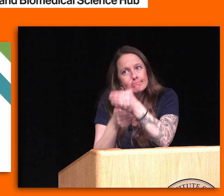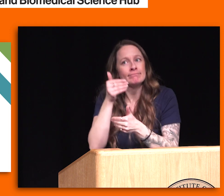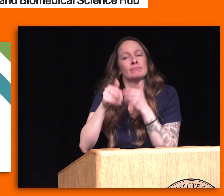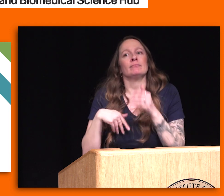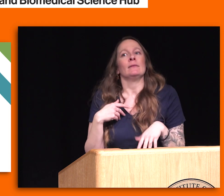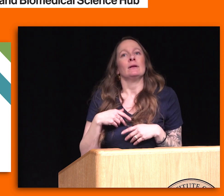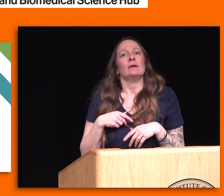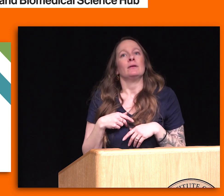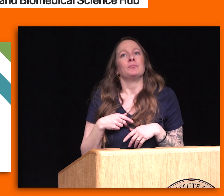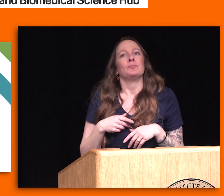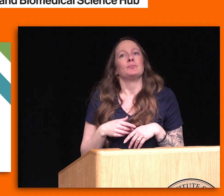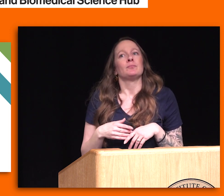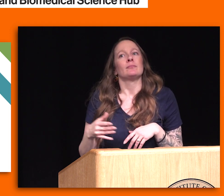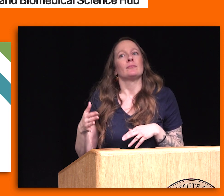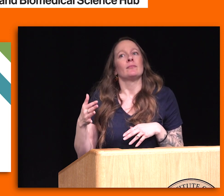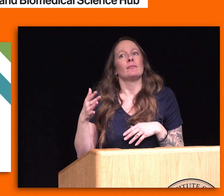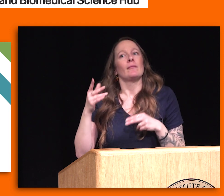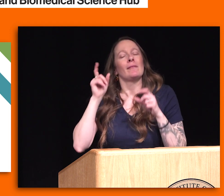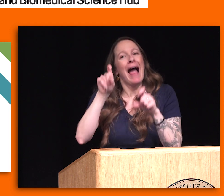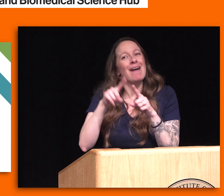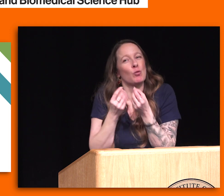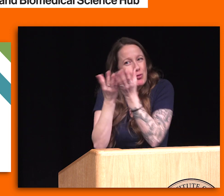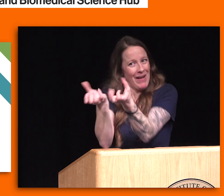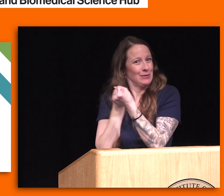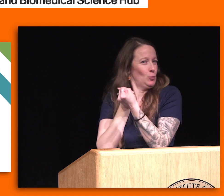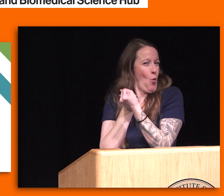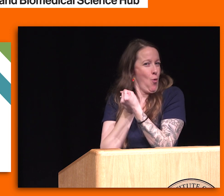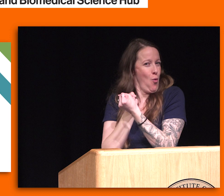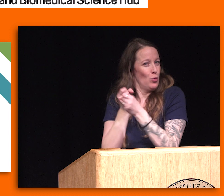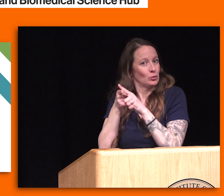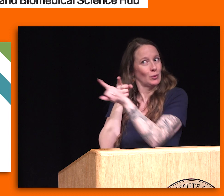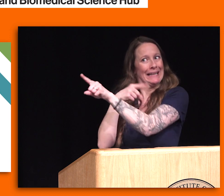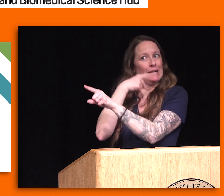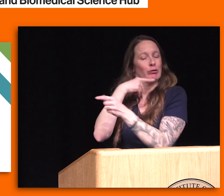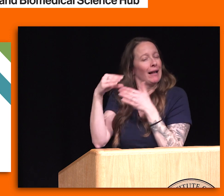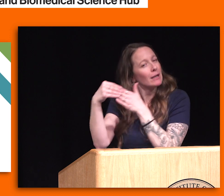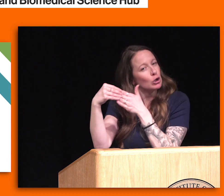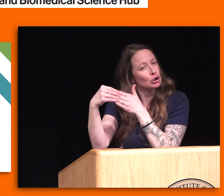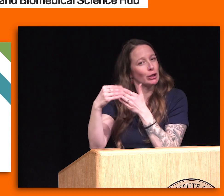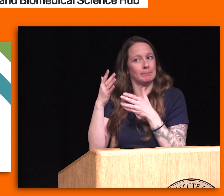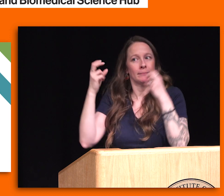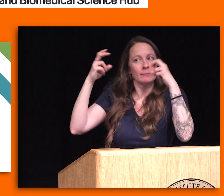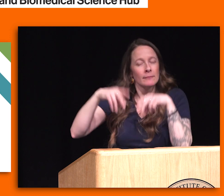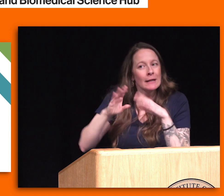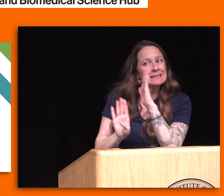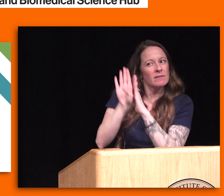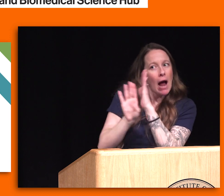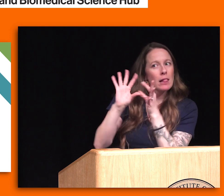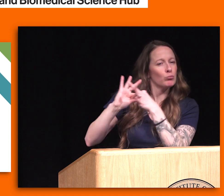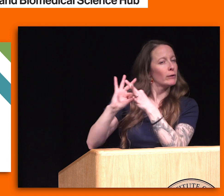It takes a lot of patience, but perseverance, and we have to provide support to hearing leadership.